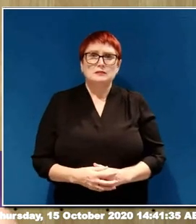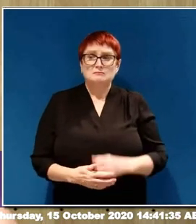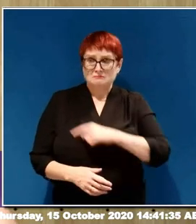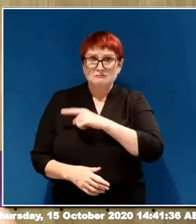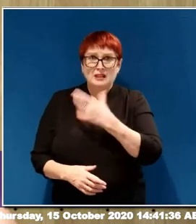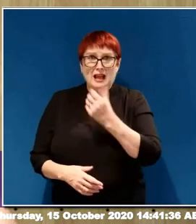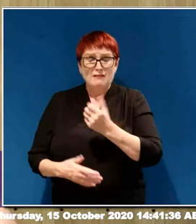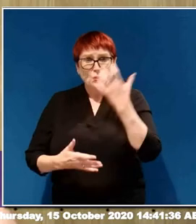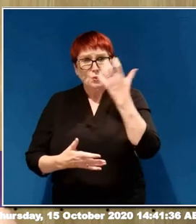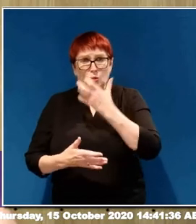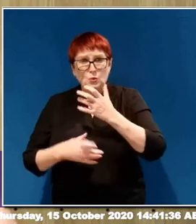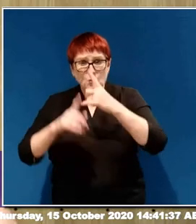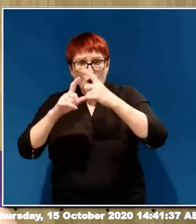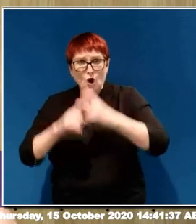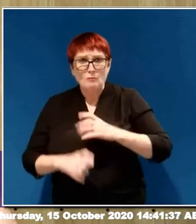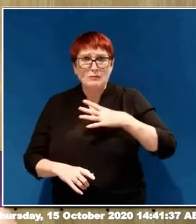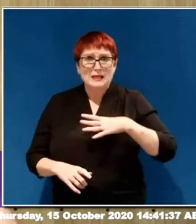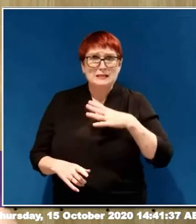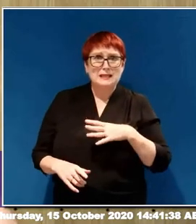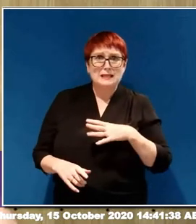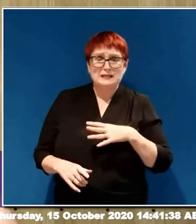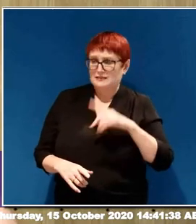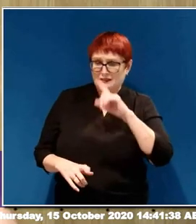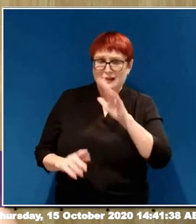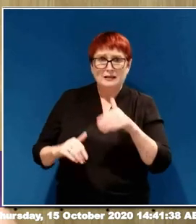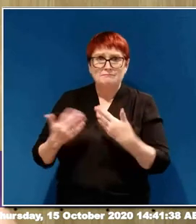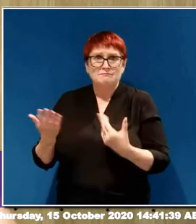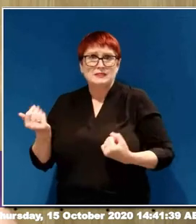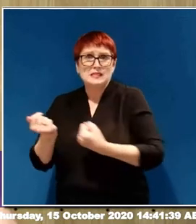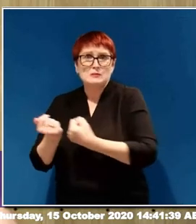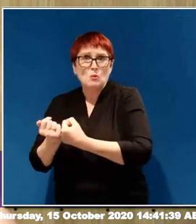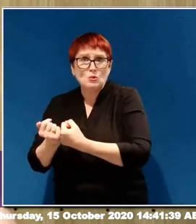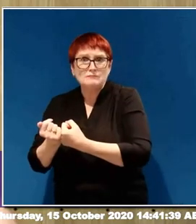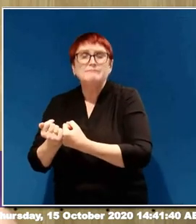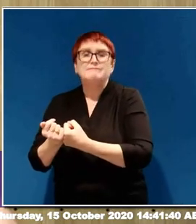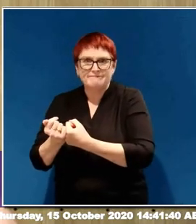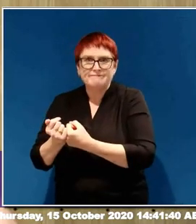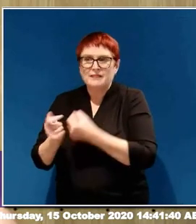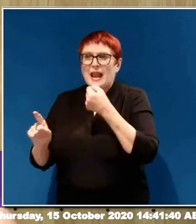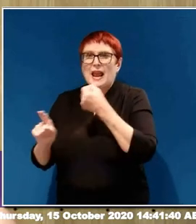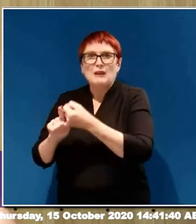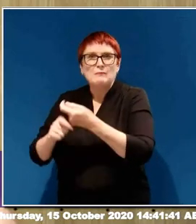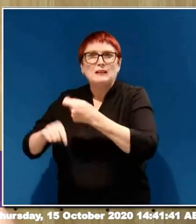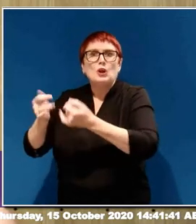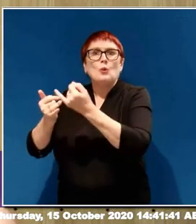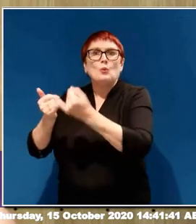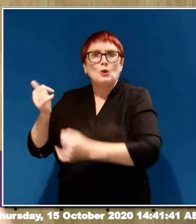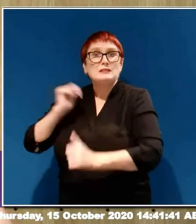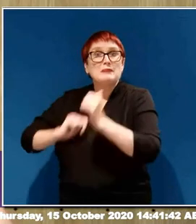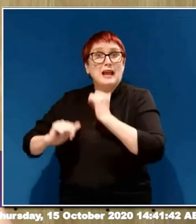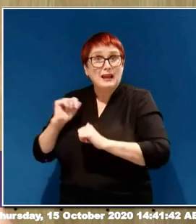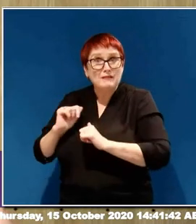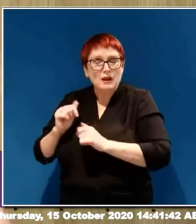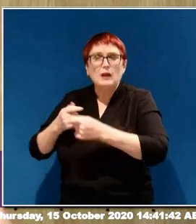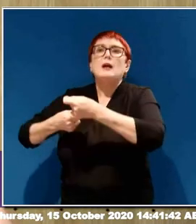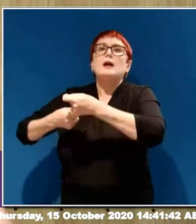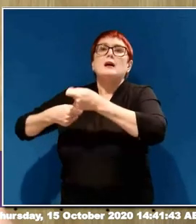which means they would have complex behaviours, which would then lead to expulsion, and the cycle continues. OK.